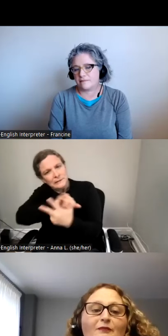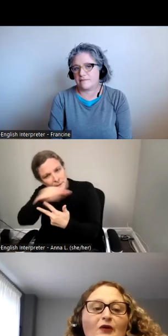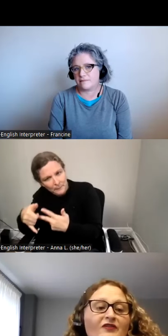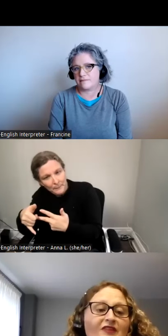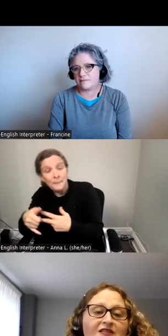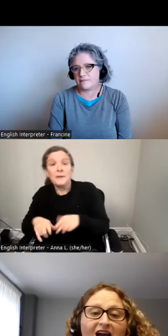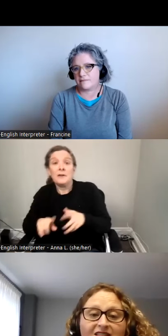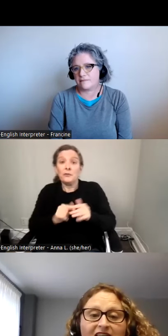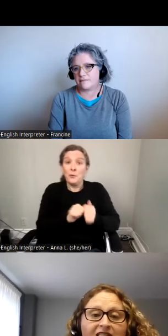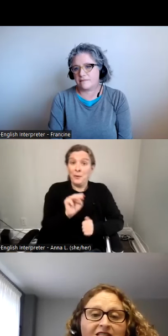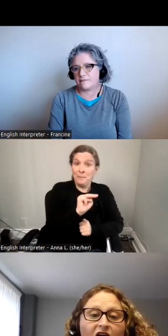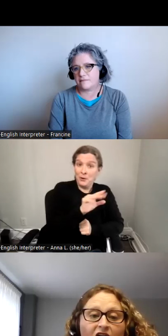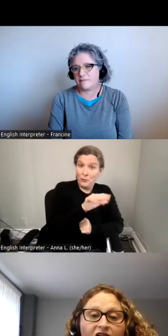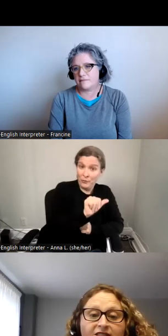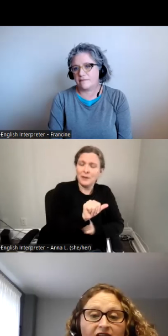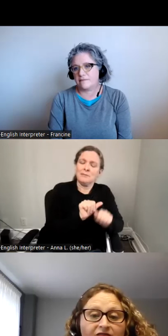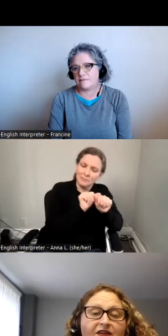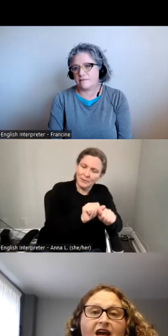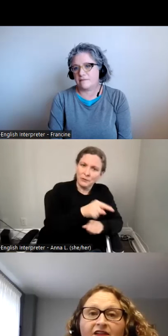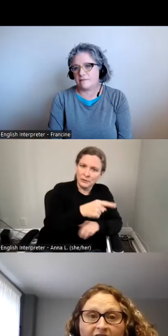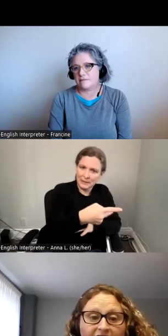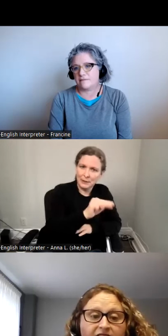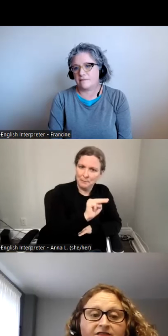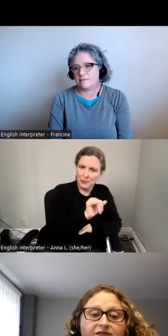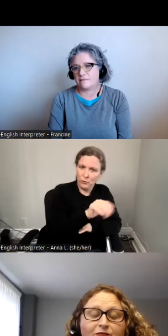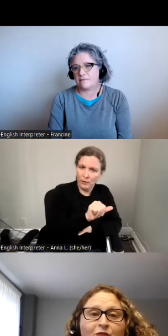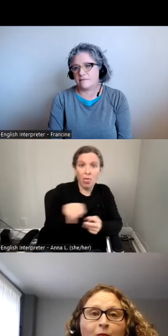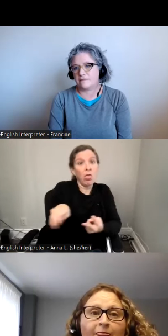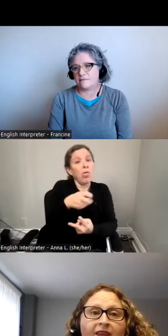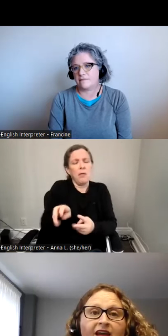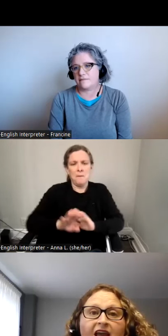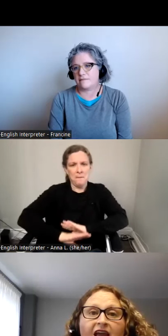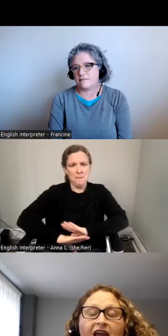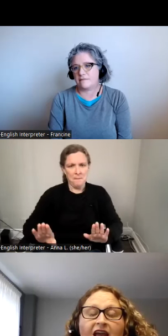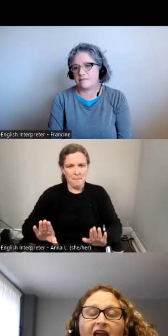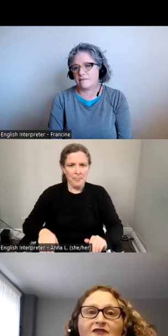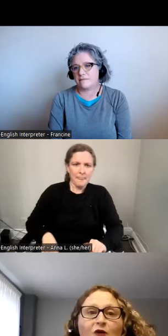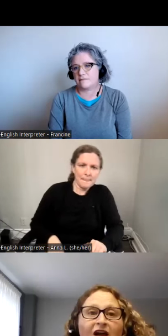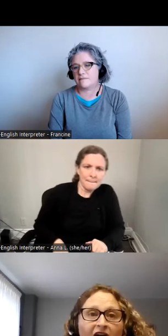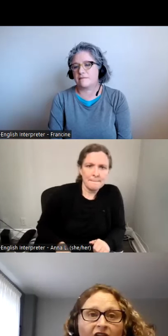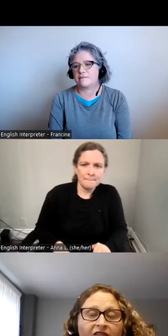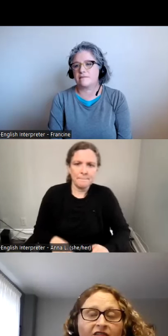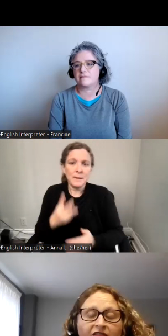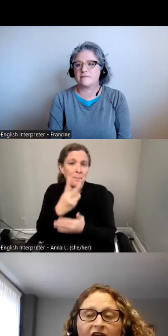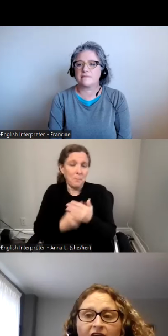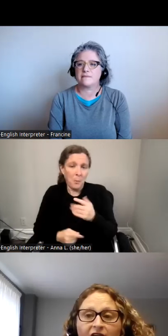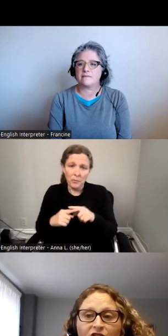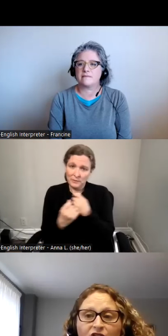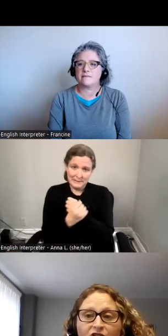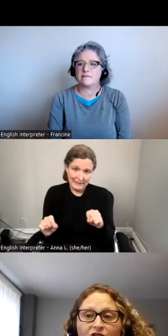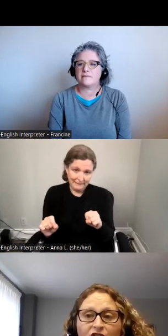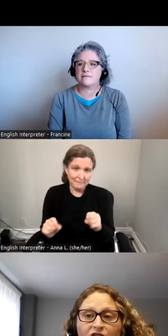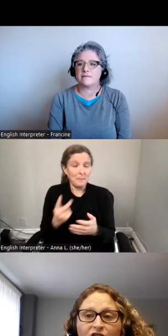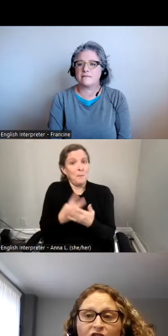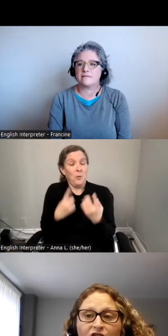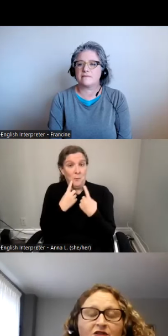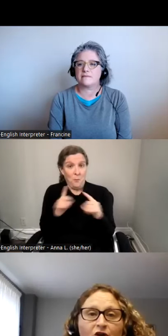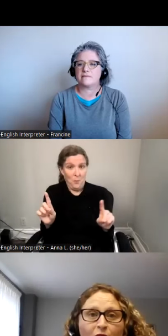So if a child, begins with Pfizer, they complete the series with Pfizer, and the same for Moderna.